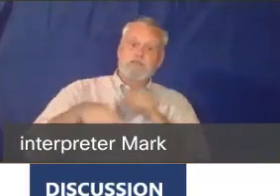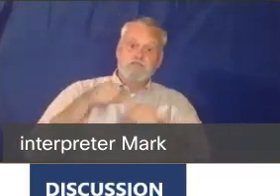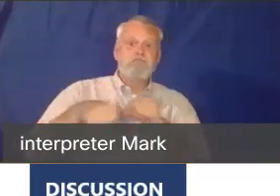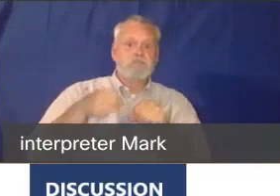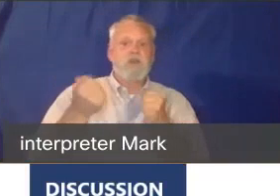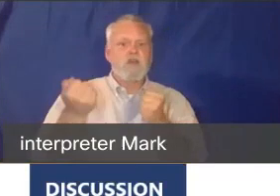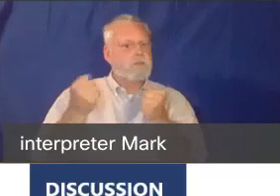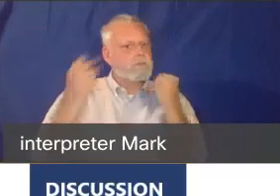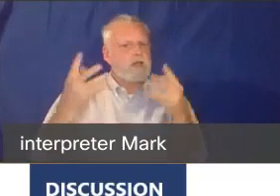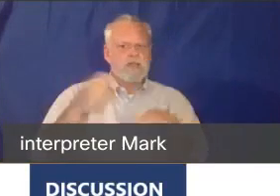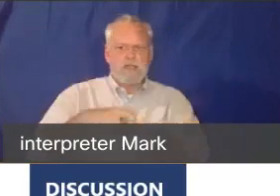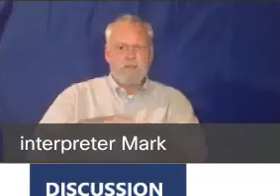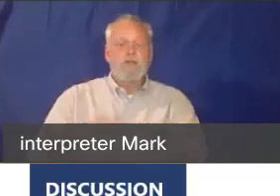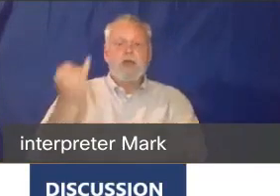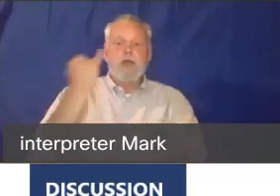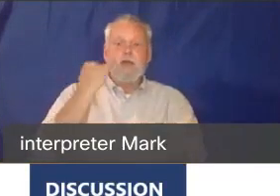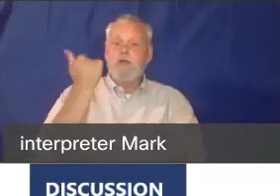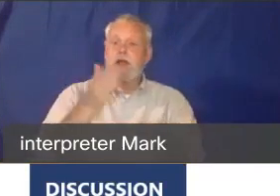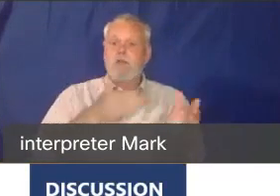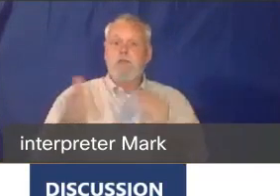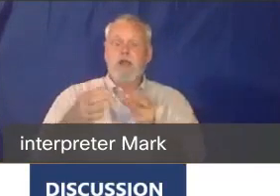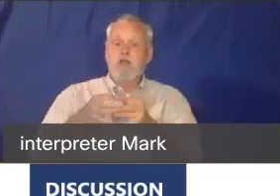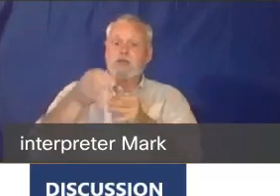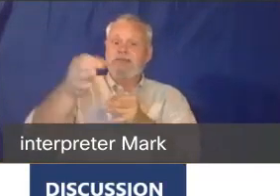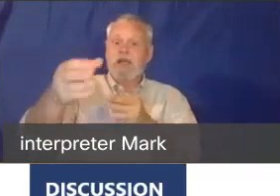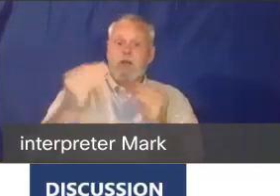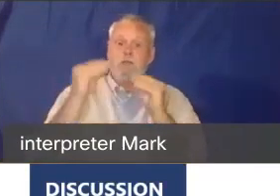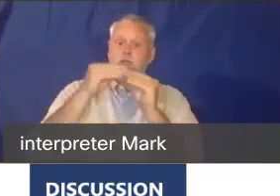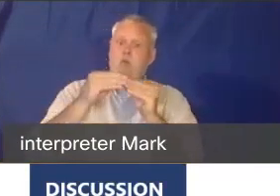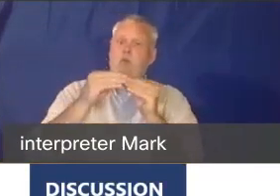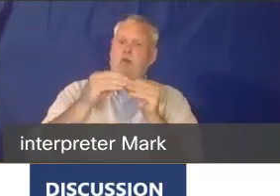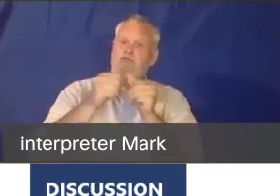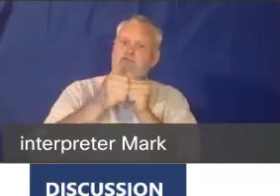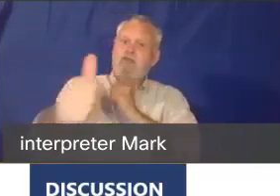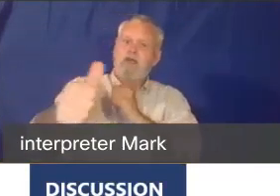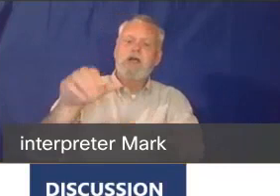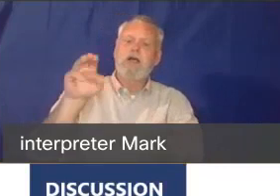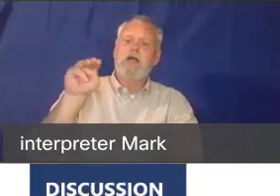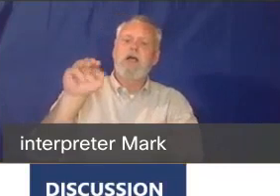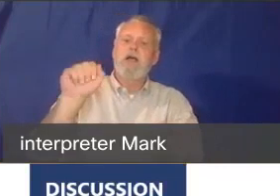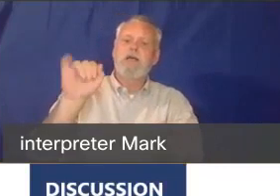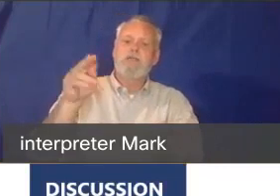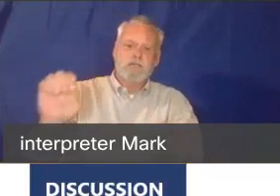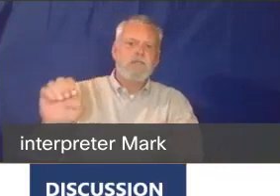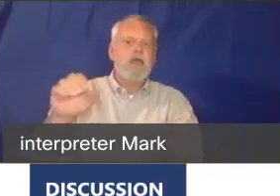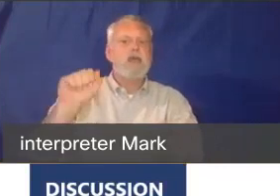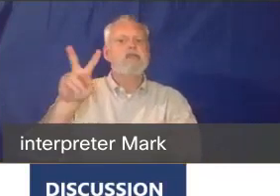Um, if there were any plans to extend this further down main avenue, so that, like, the war, the war for Arena stage Navy yard.